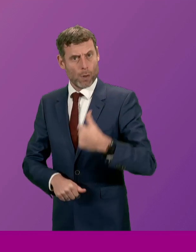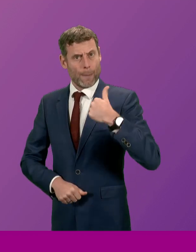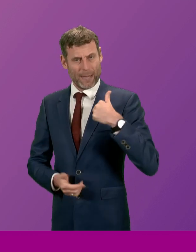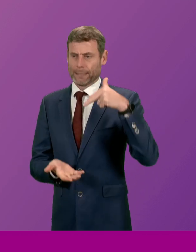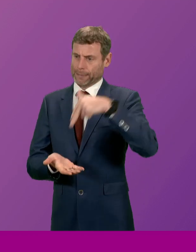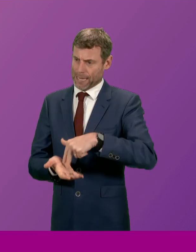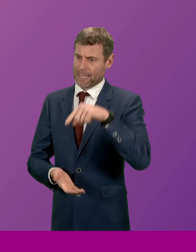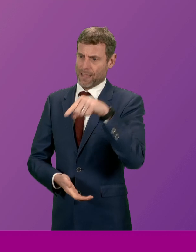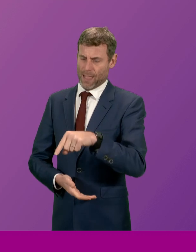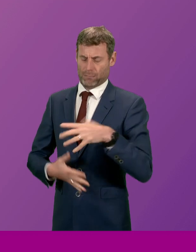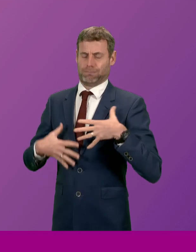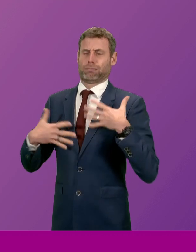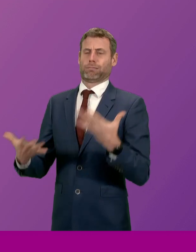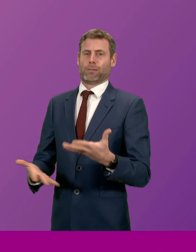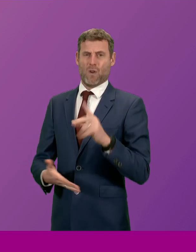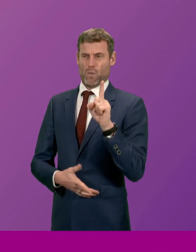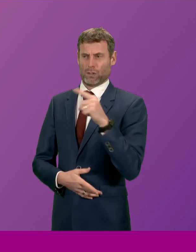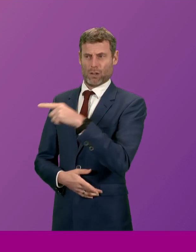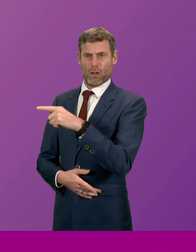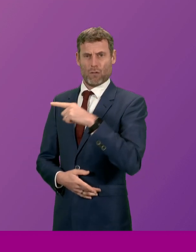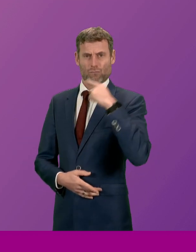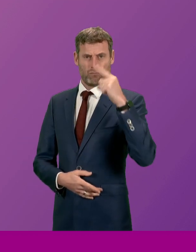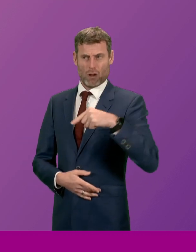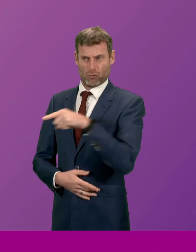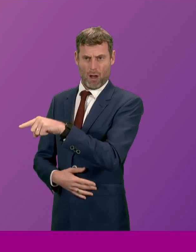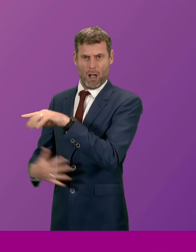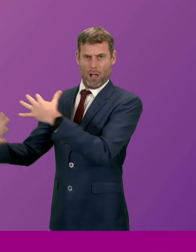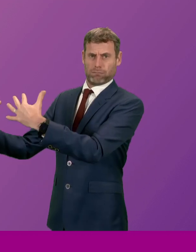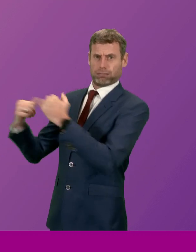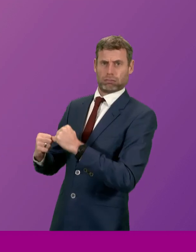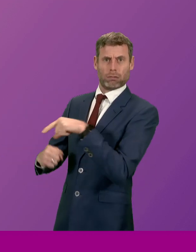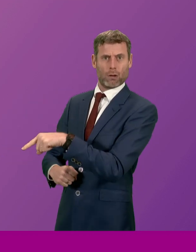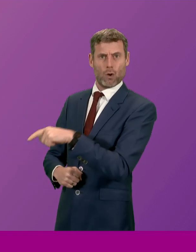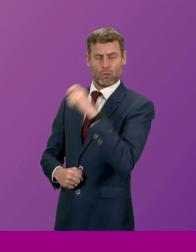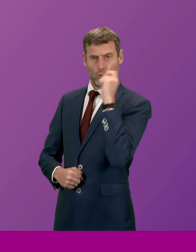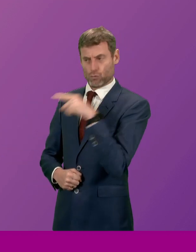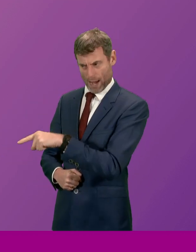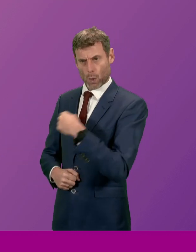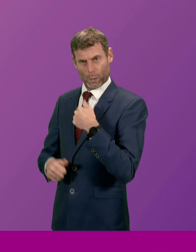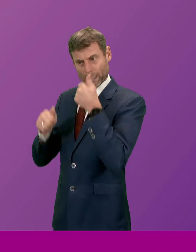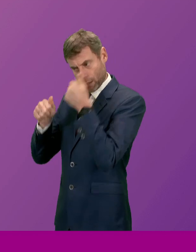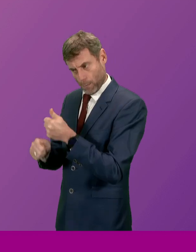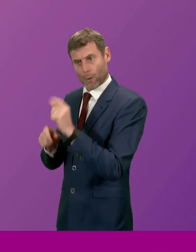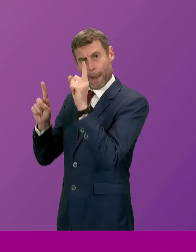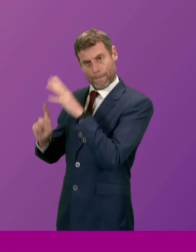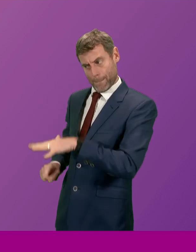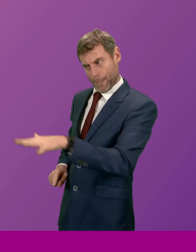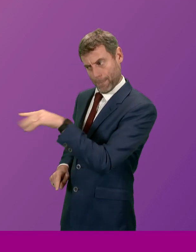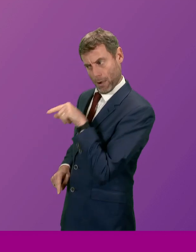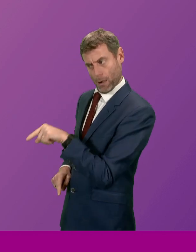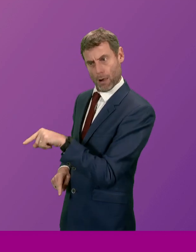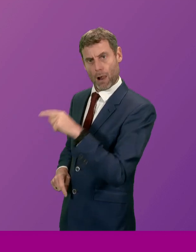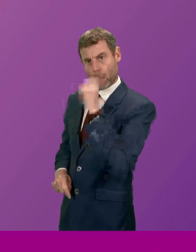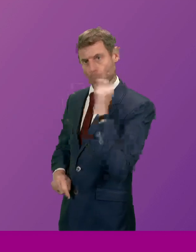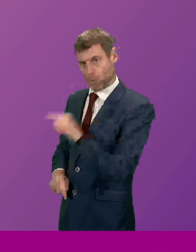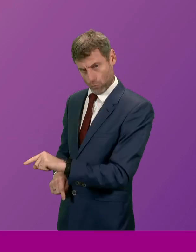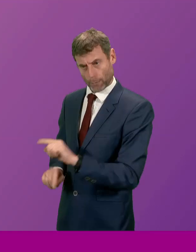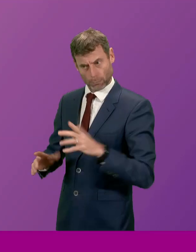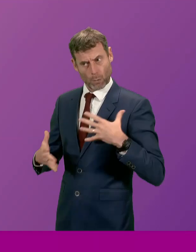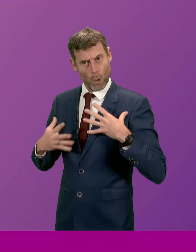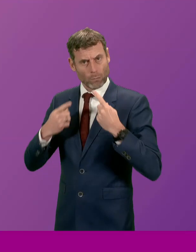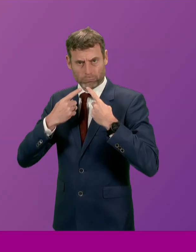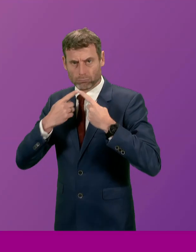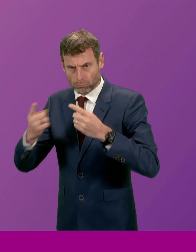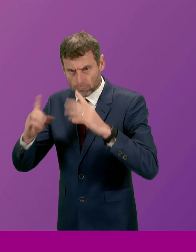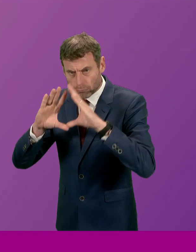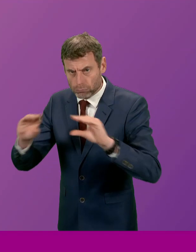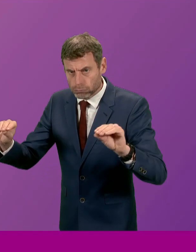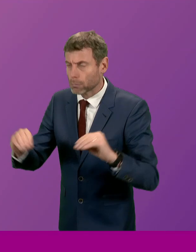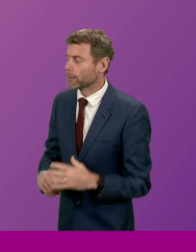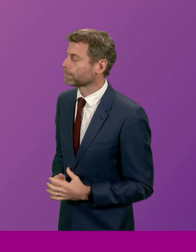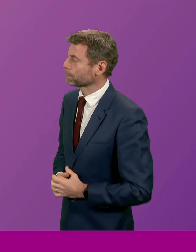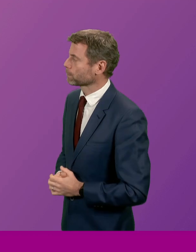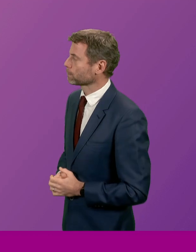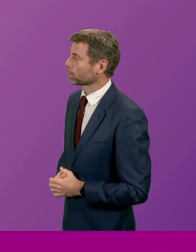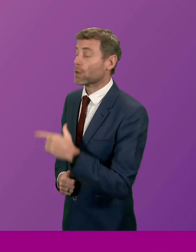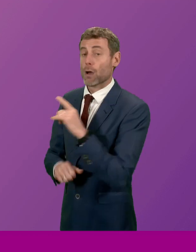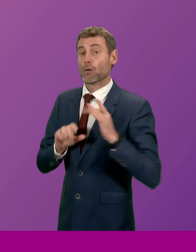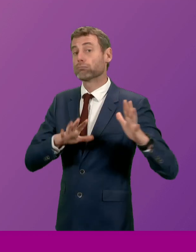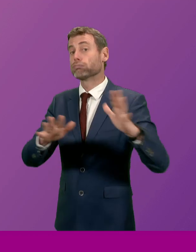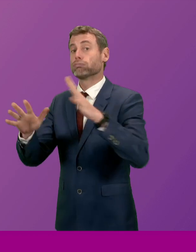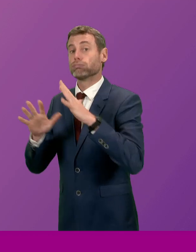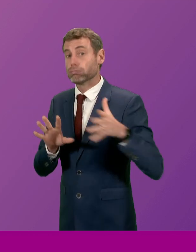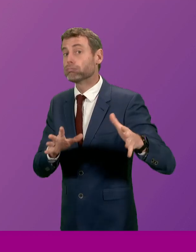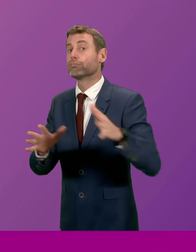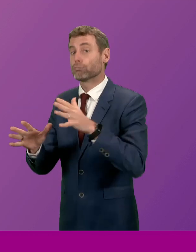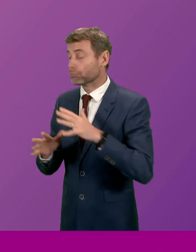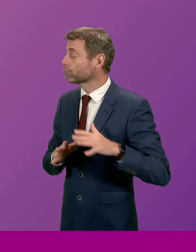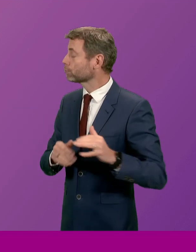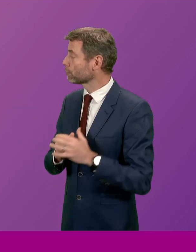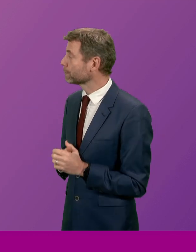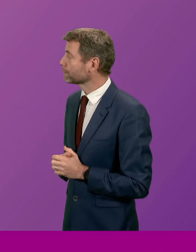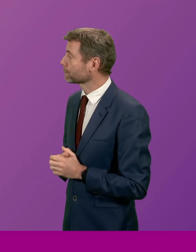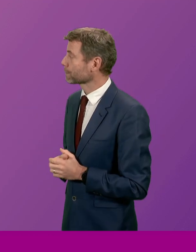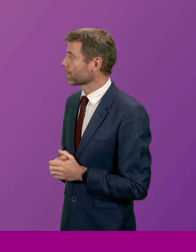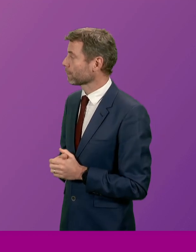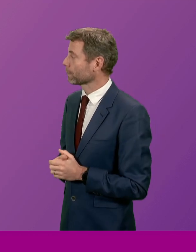repulsed by the invasion of Ukraine by Russia and stands in solidarity with the people of Ukraine.